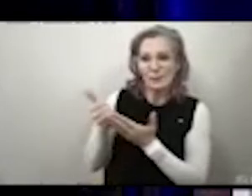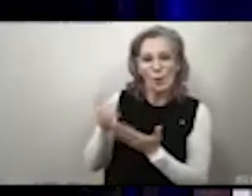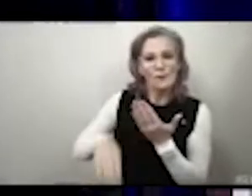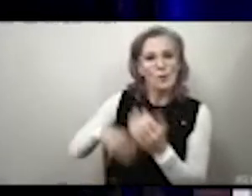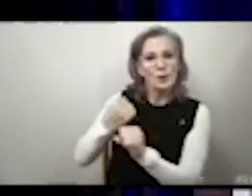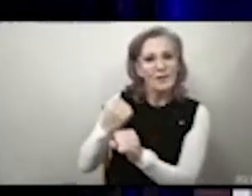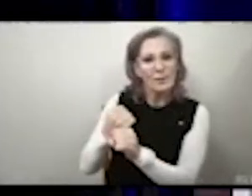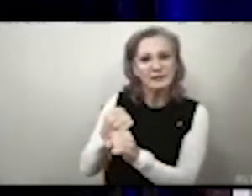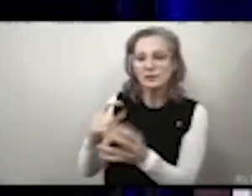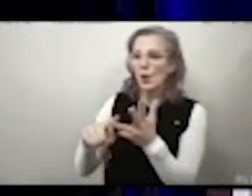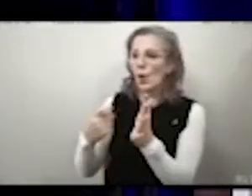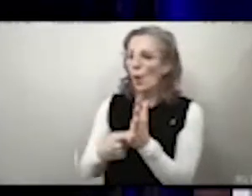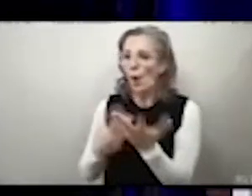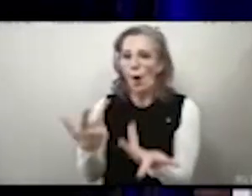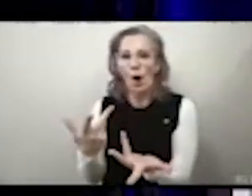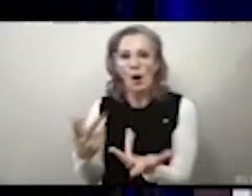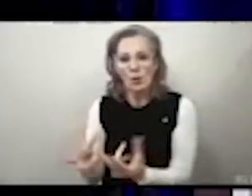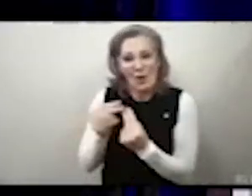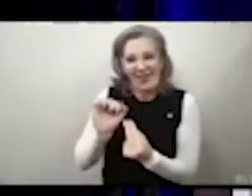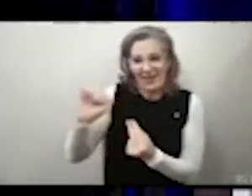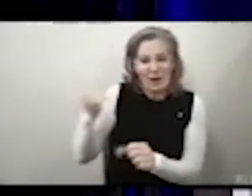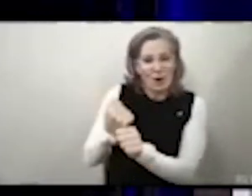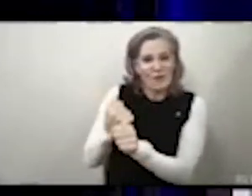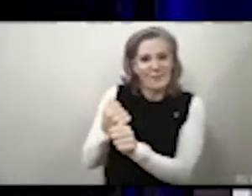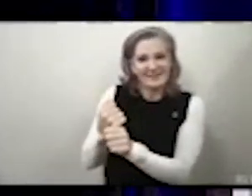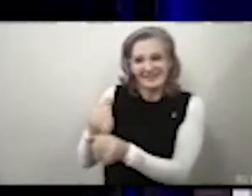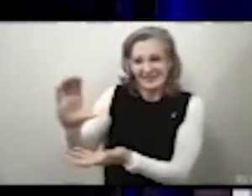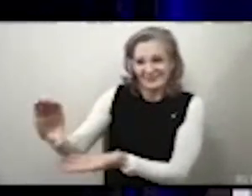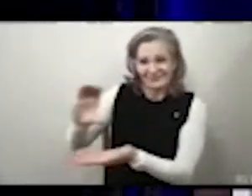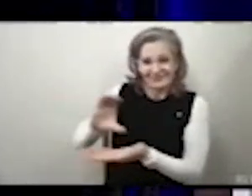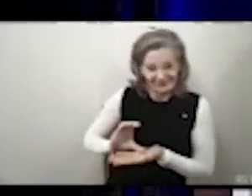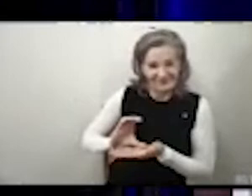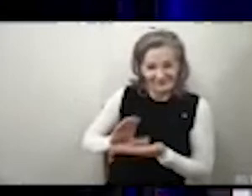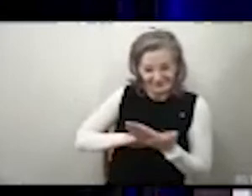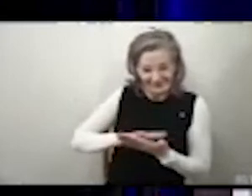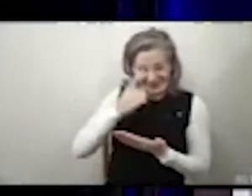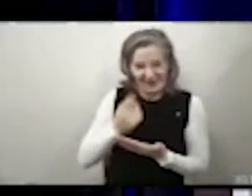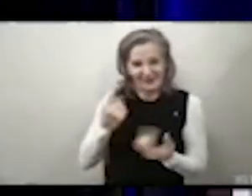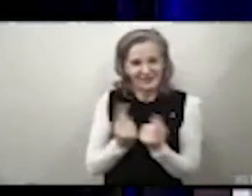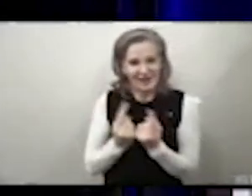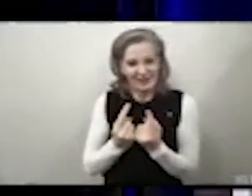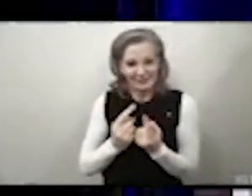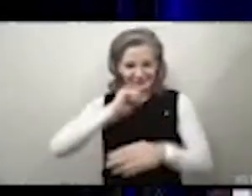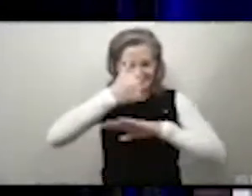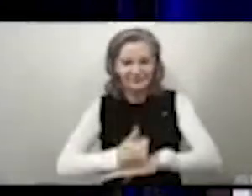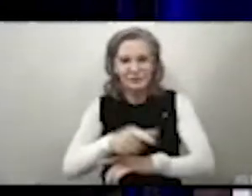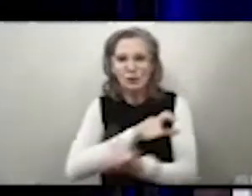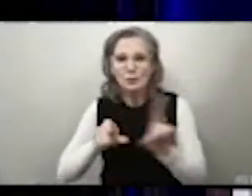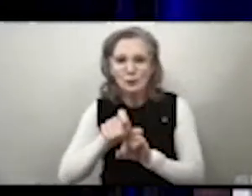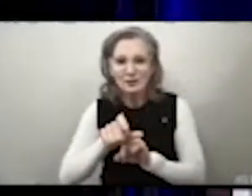government's helping hand to allow things to happen in the community. Now, I know you've been sending in questions. Remember you can do this by the Q and